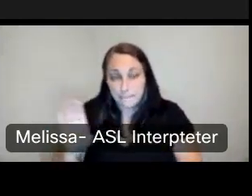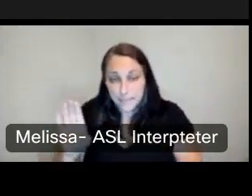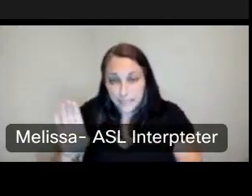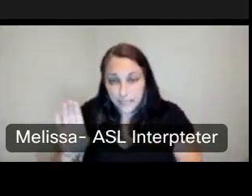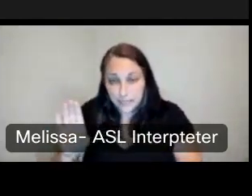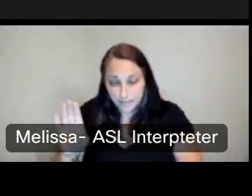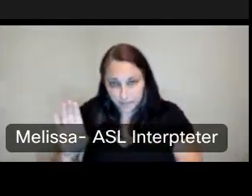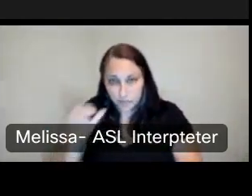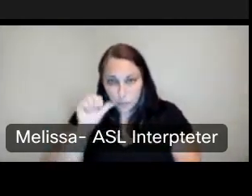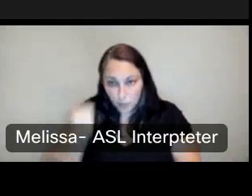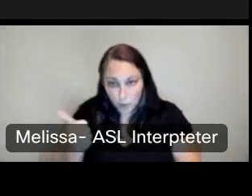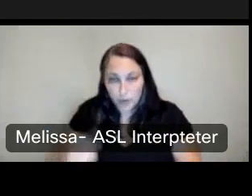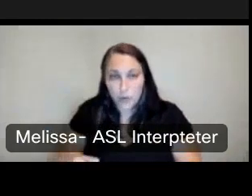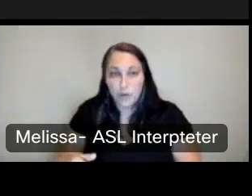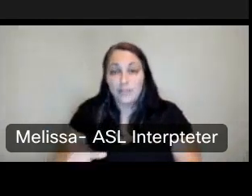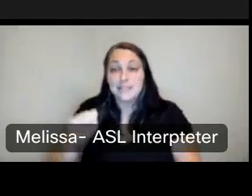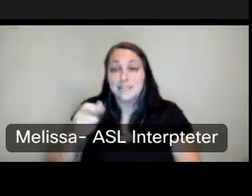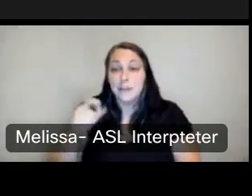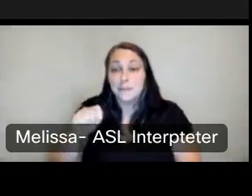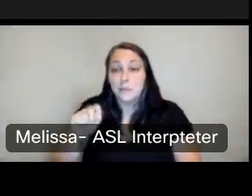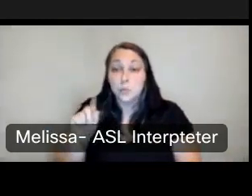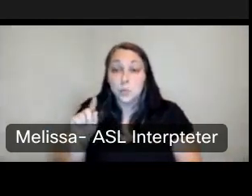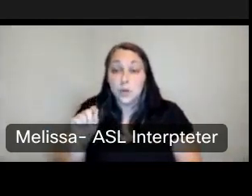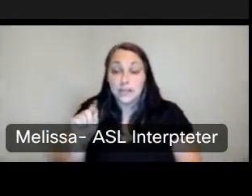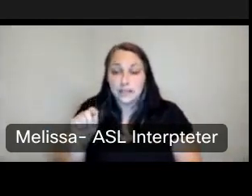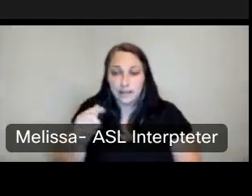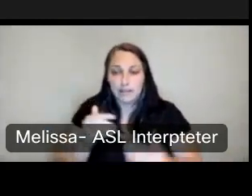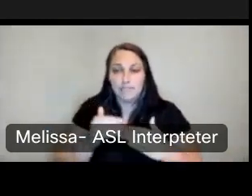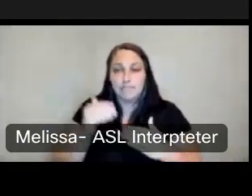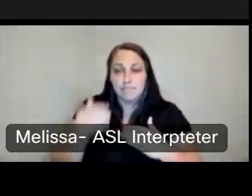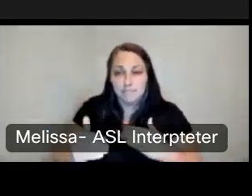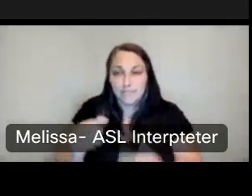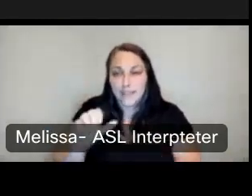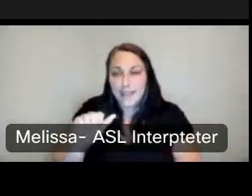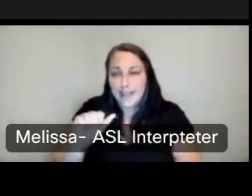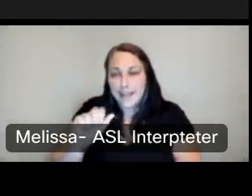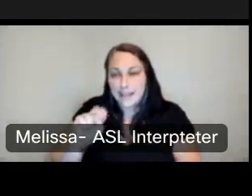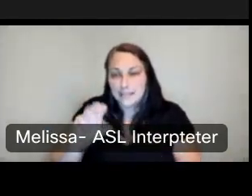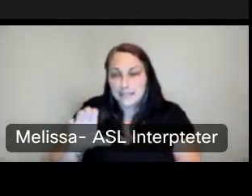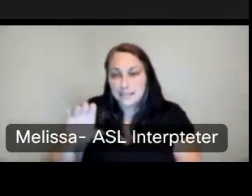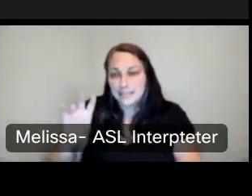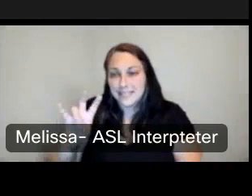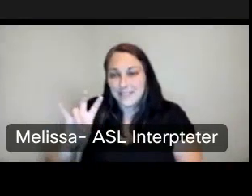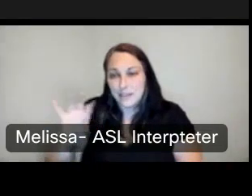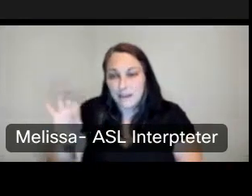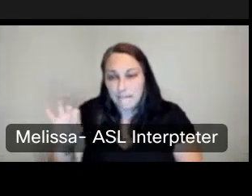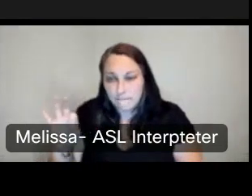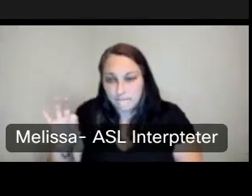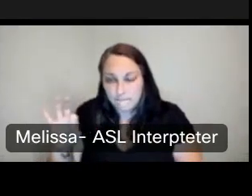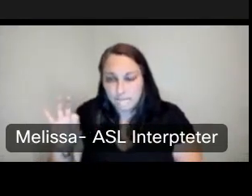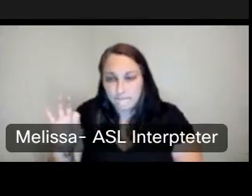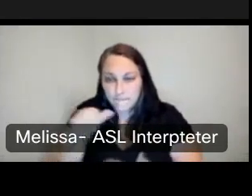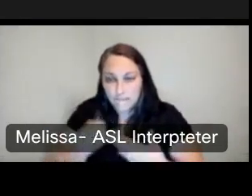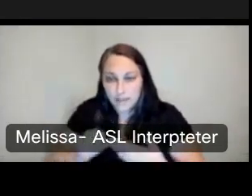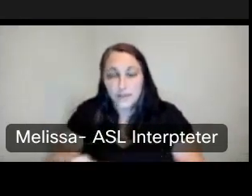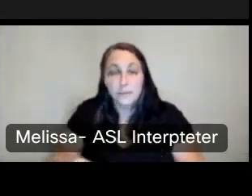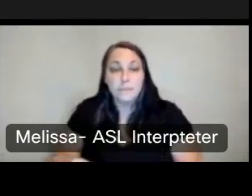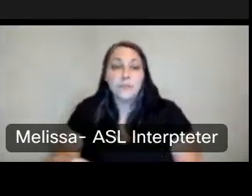um uh September 20th at ANC 7f left but we're happy to attend any other ANC meeting